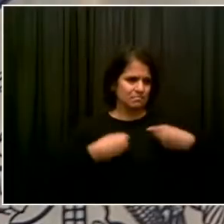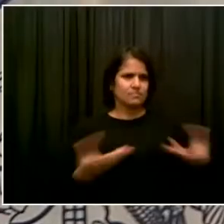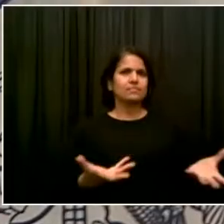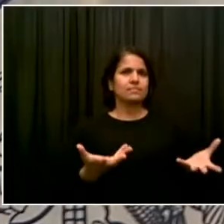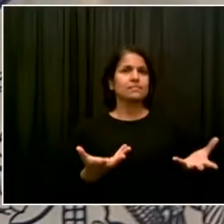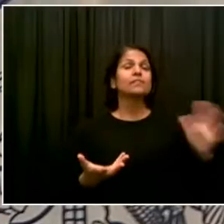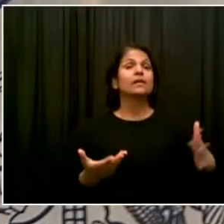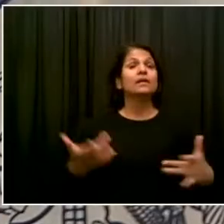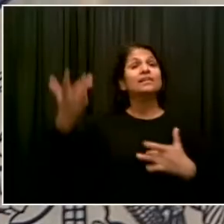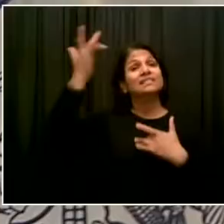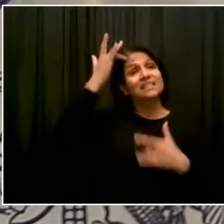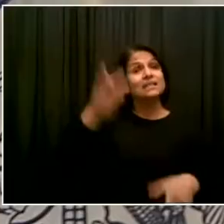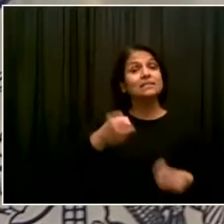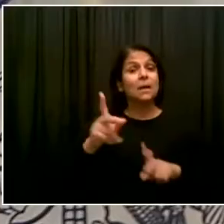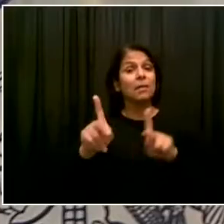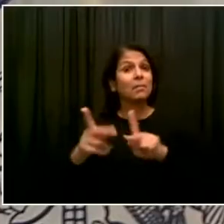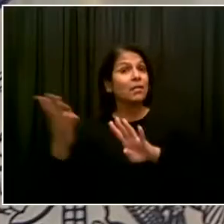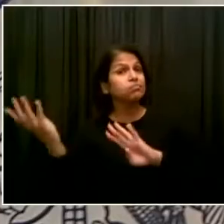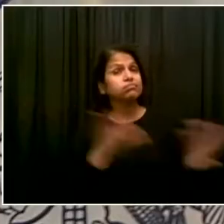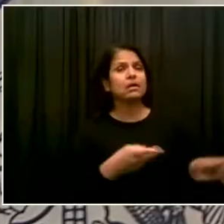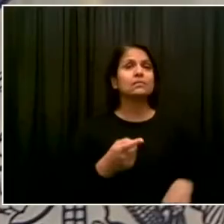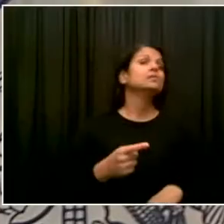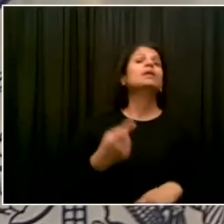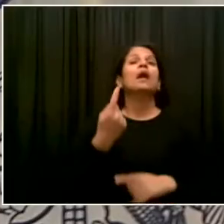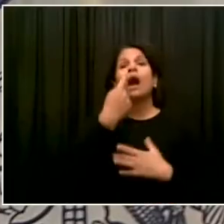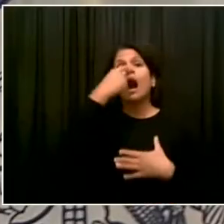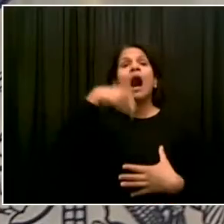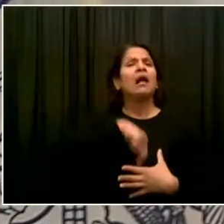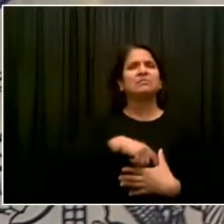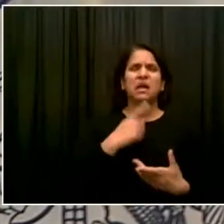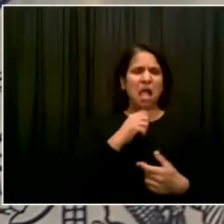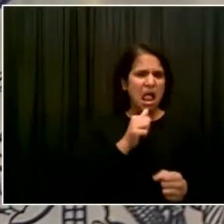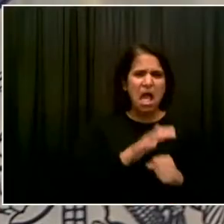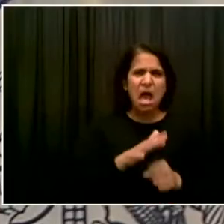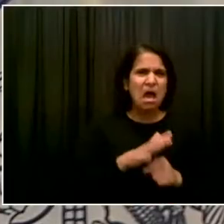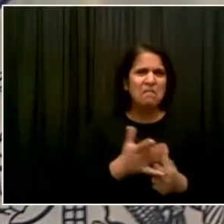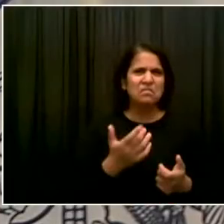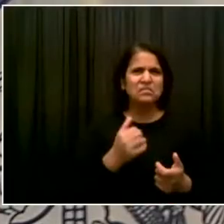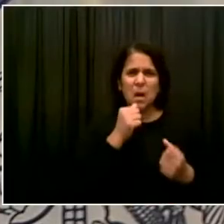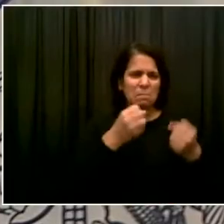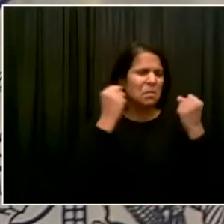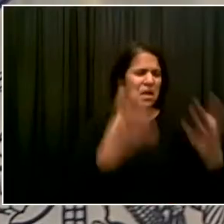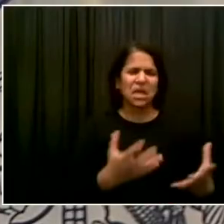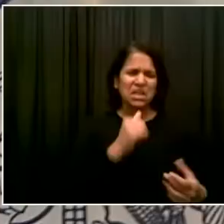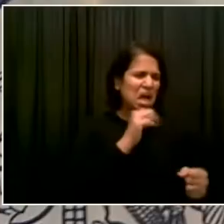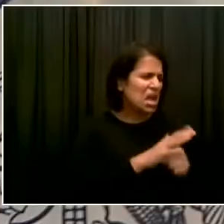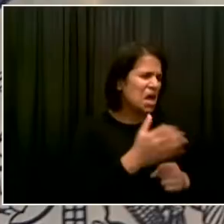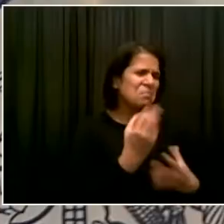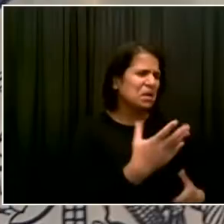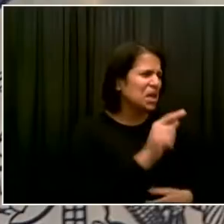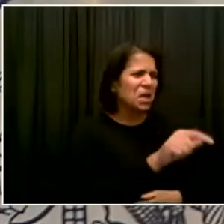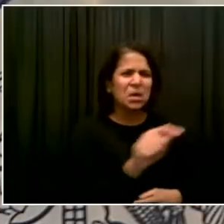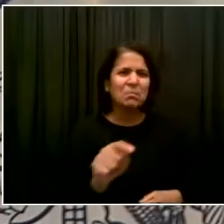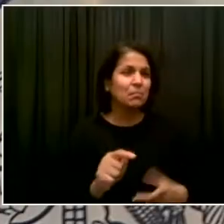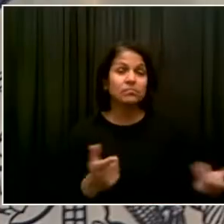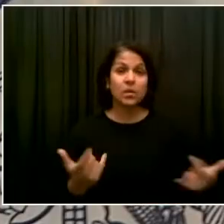WE HAVE MUCH TBETESR UPPLY THAN WE USED TO HAVE OBVIOUSLY. THANK GOD, HOSPITALS ARE ABLE TO HANDLE THE CASES A LOT BETTER. THE TREATMENTS ARE A LOT BETTER. YOU DON'T HAVE